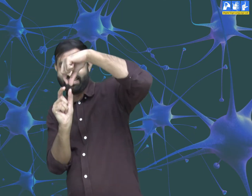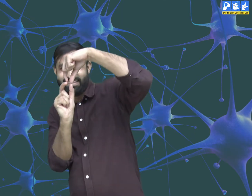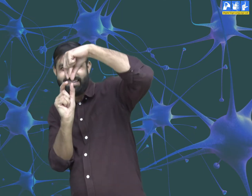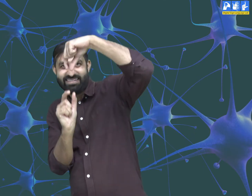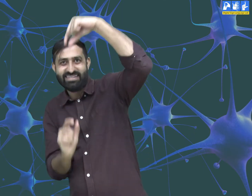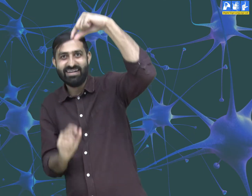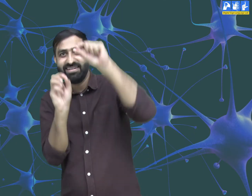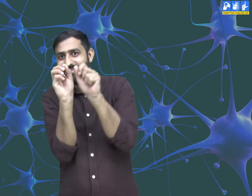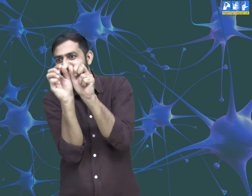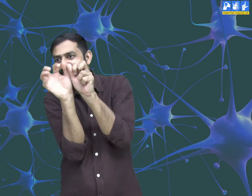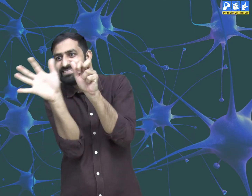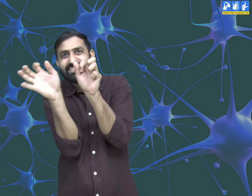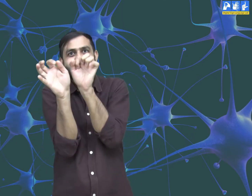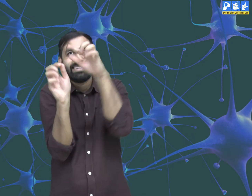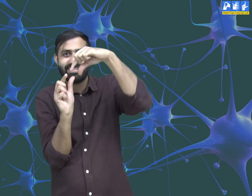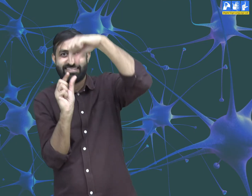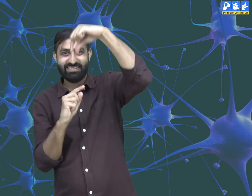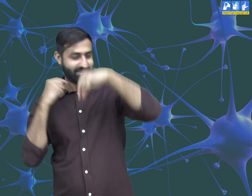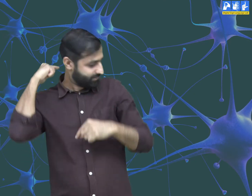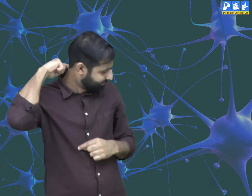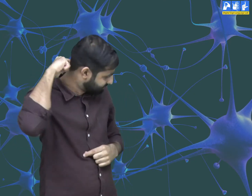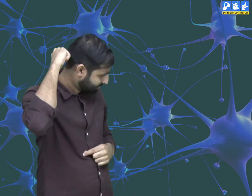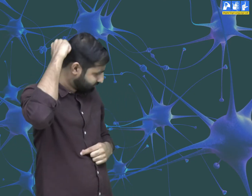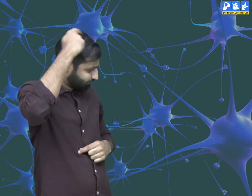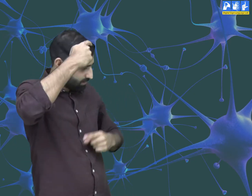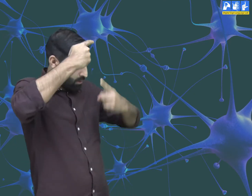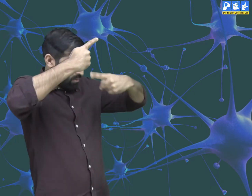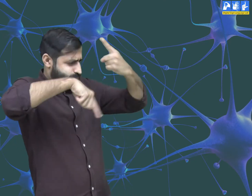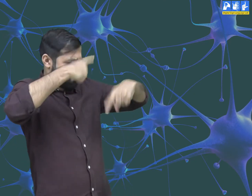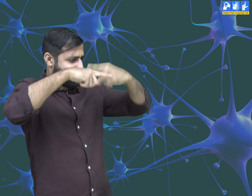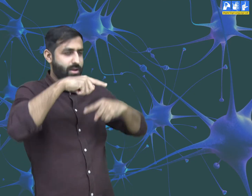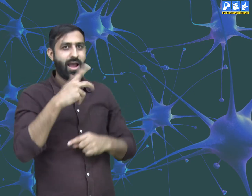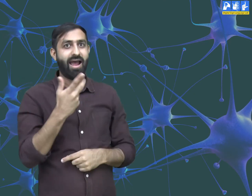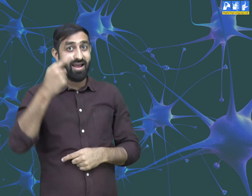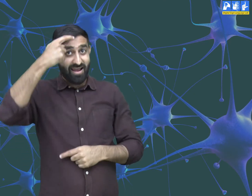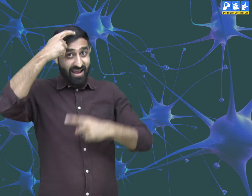The relay neurons then send the signal along the spinal cord up to the brain. After the brain has